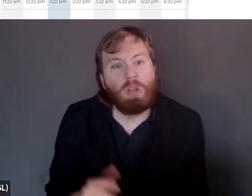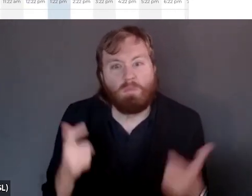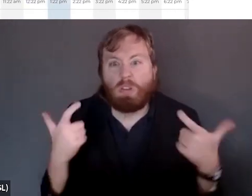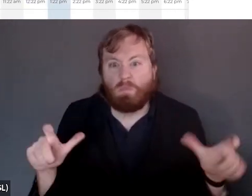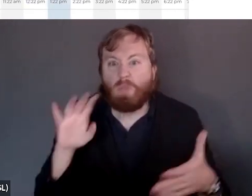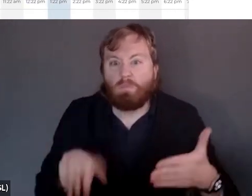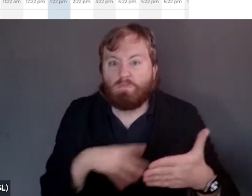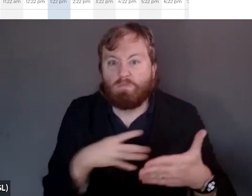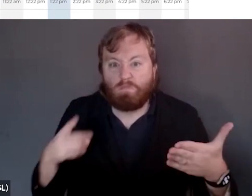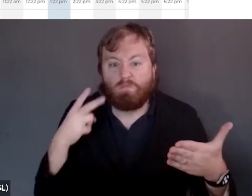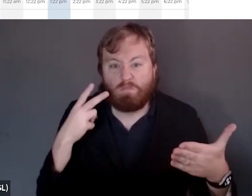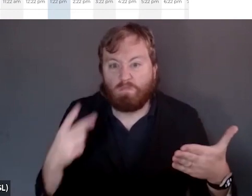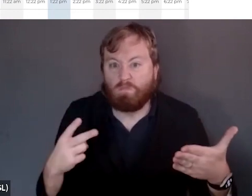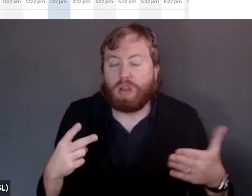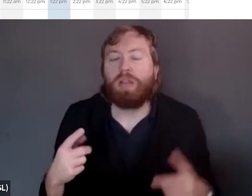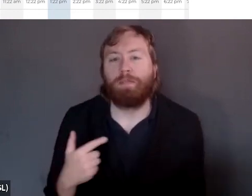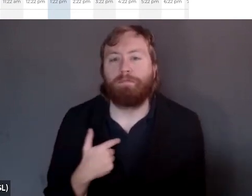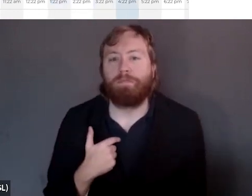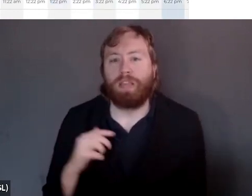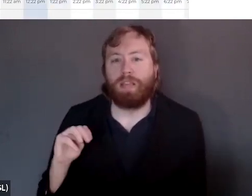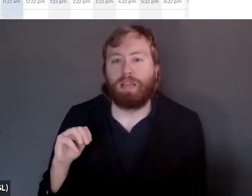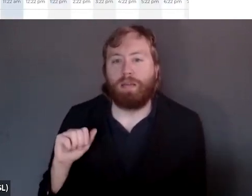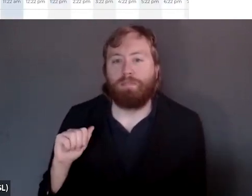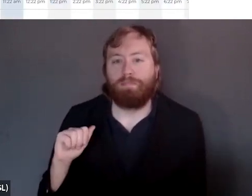I'm on a Mac, so I'm using VoiceOver.